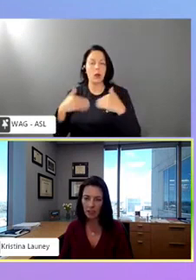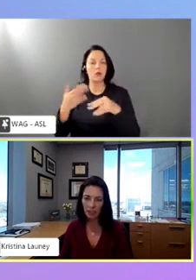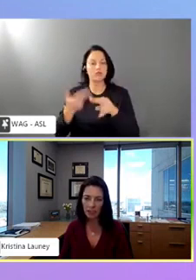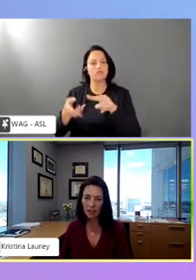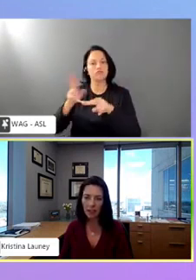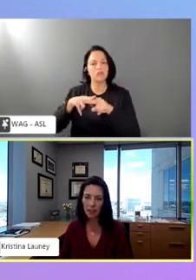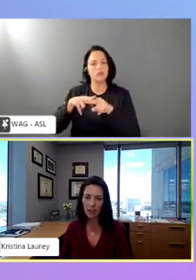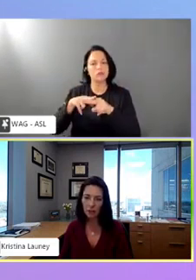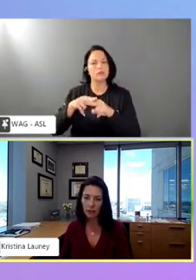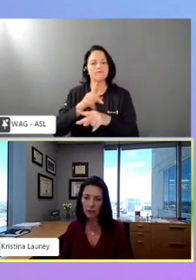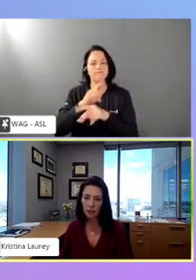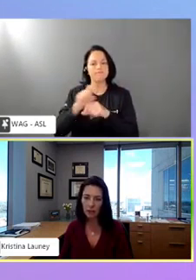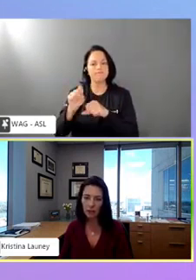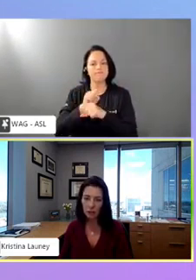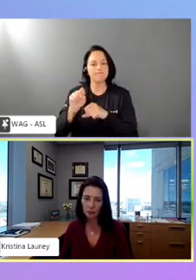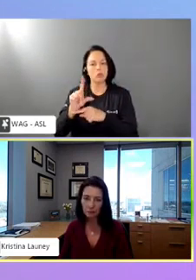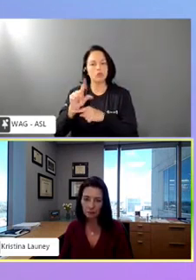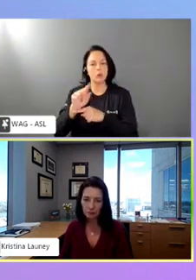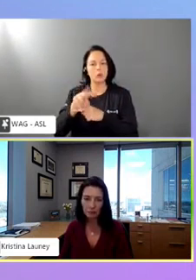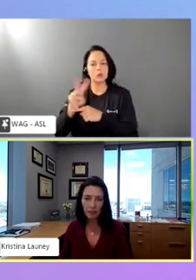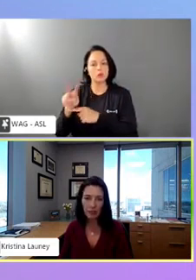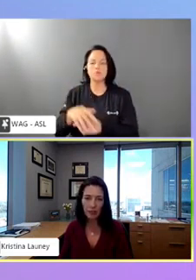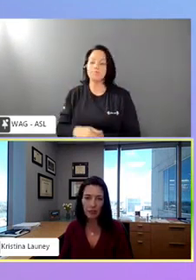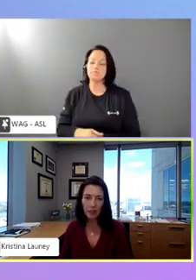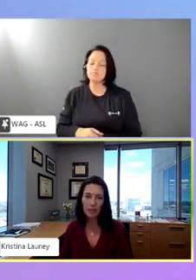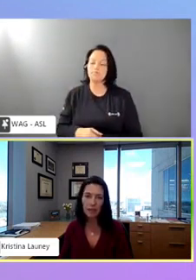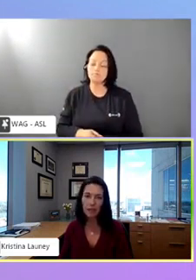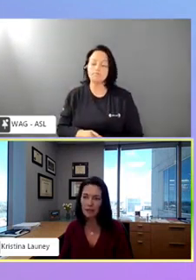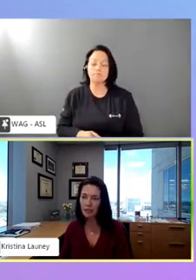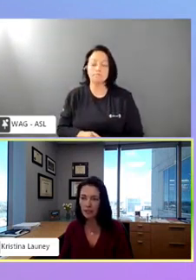decreased in 2022, website remained a huge chunk of that